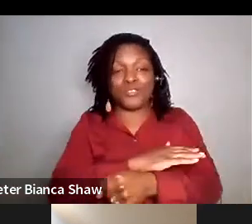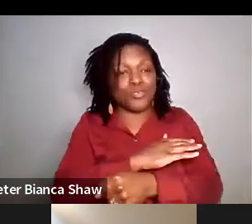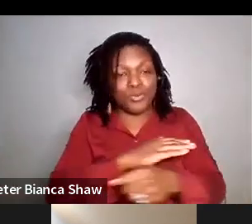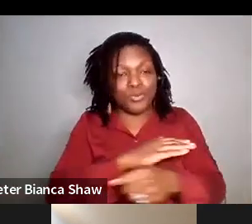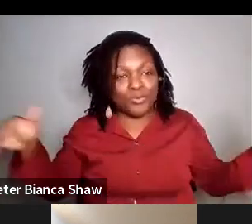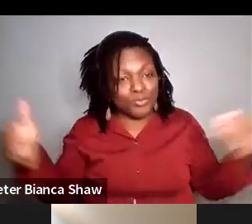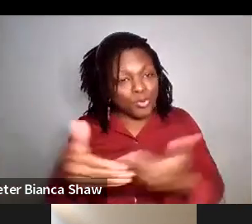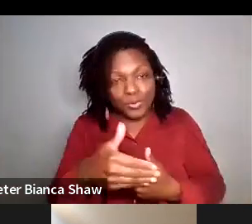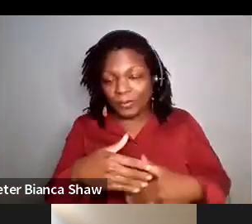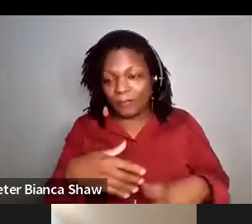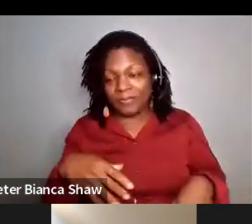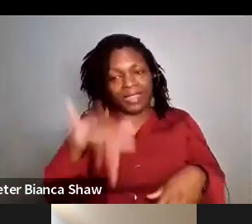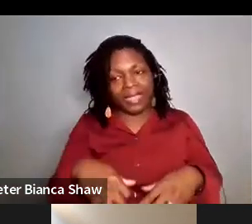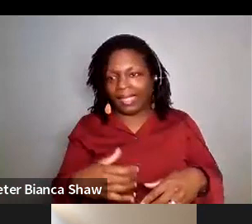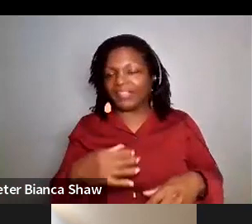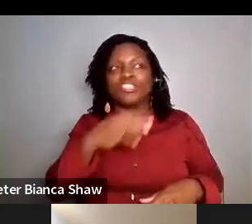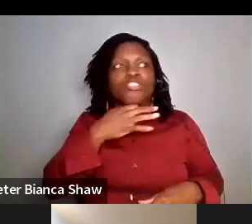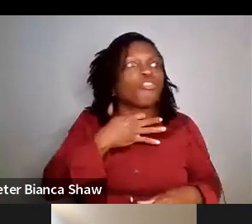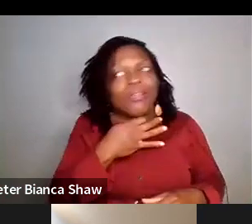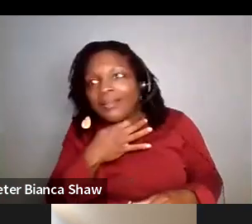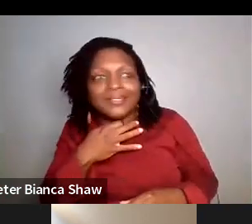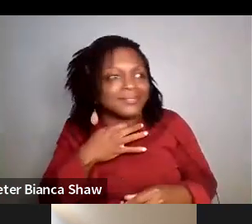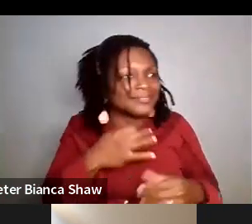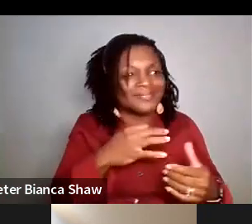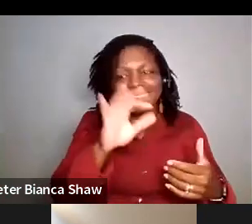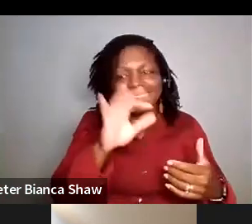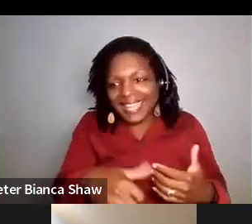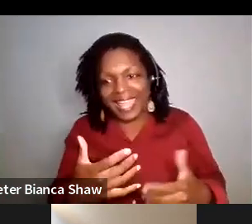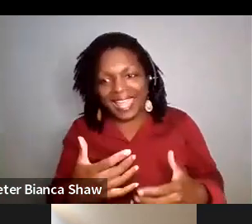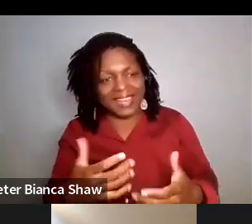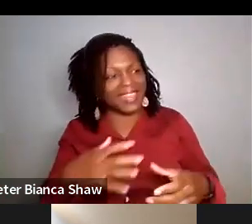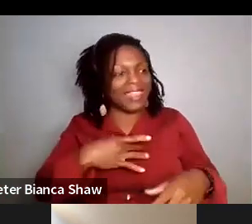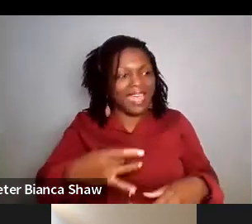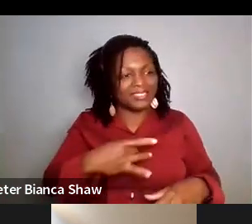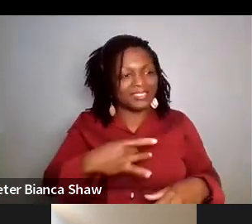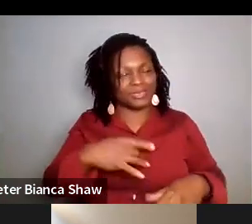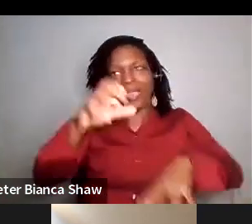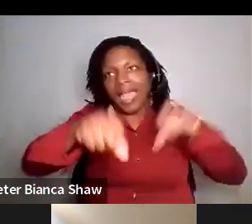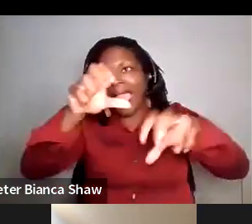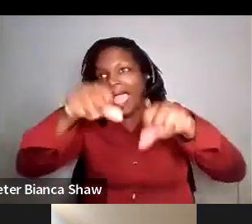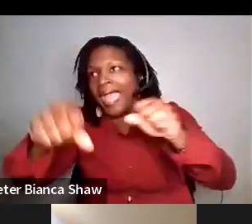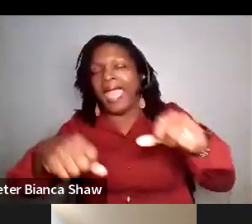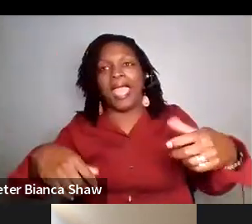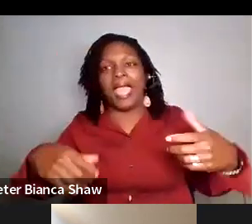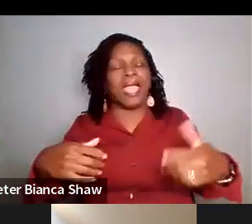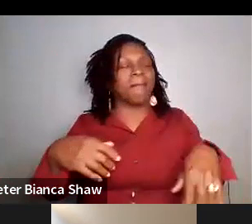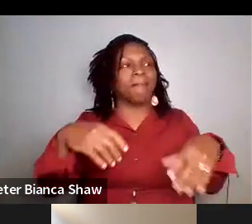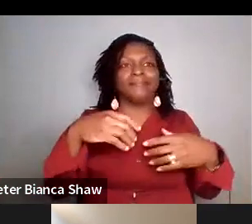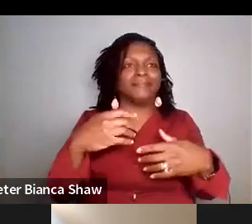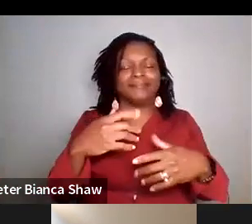They're active. they like to climb they like to do fun things. So I was laughing and and giggling the whole time.